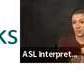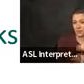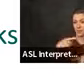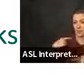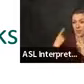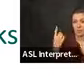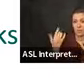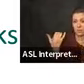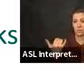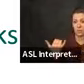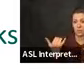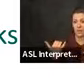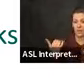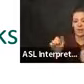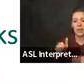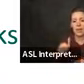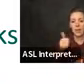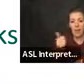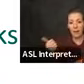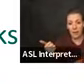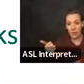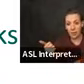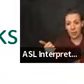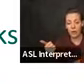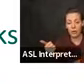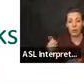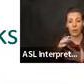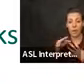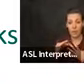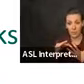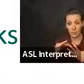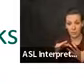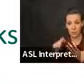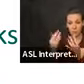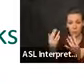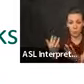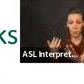Another way to meet this third criteria would be to wait at least eight weeks